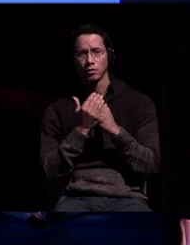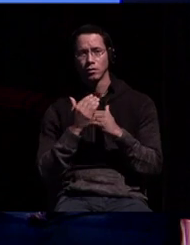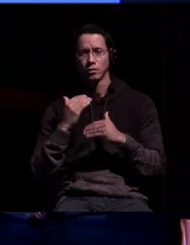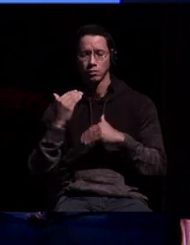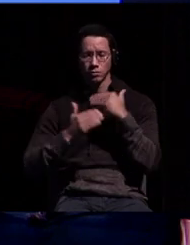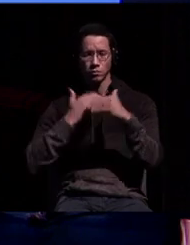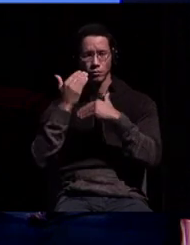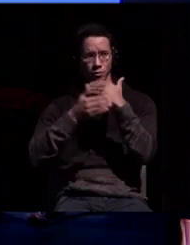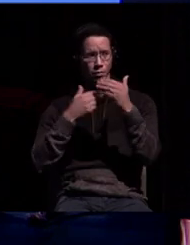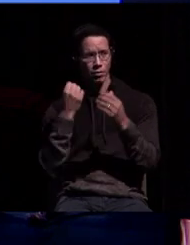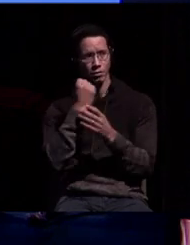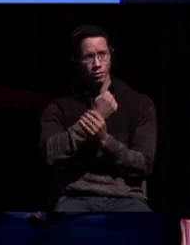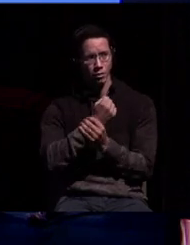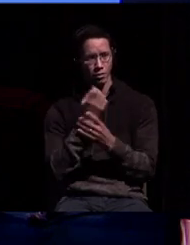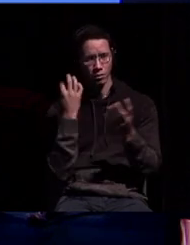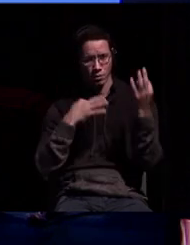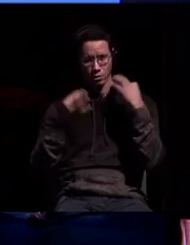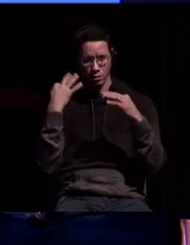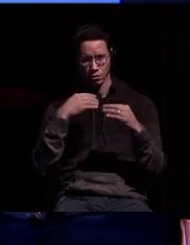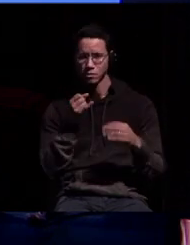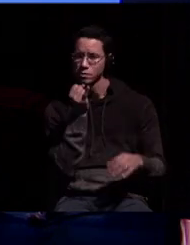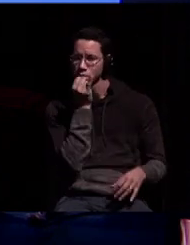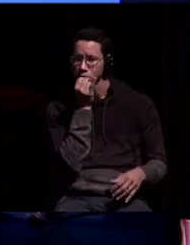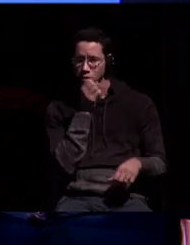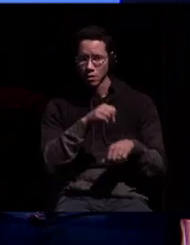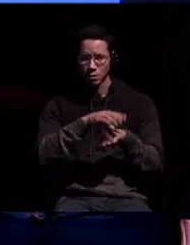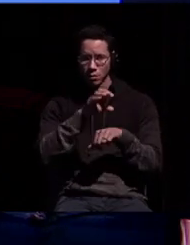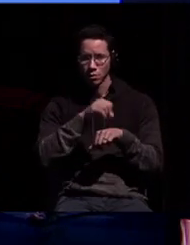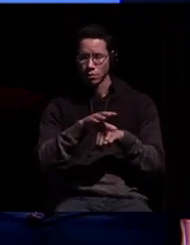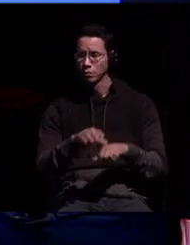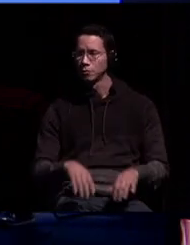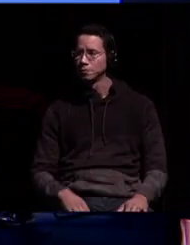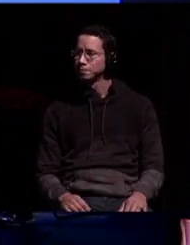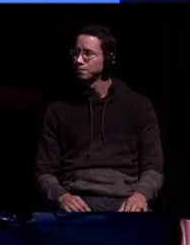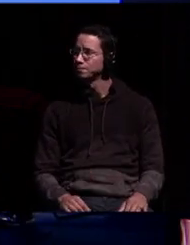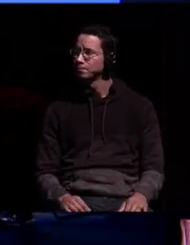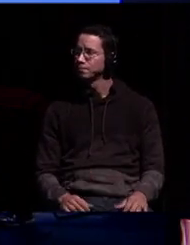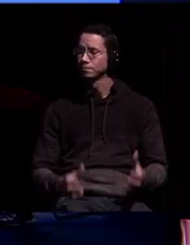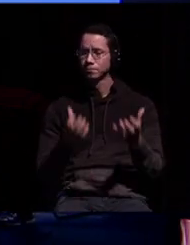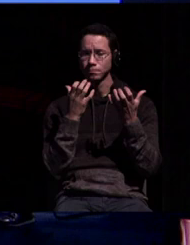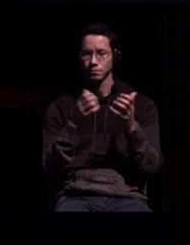of tourism. I will give you two examples. If I want to analyze rural community tourism